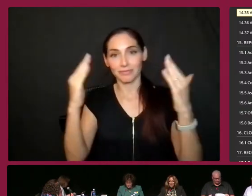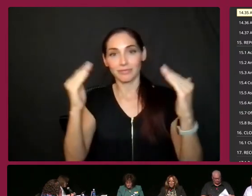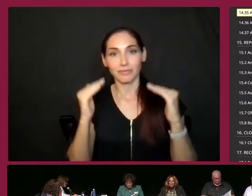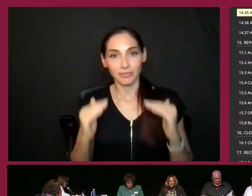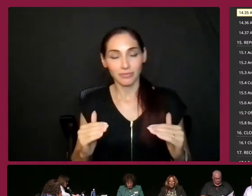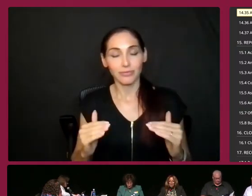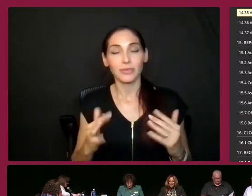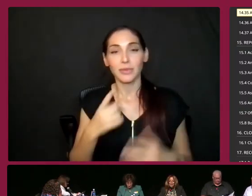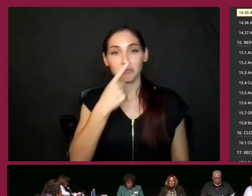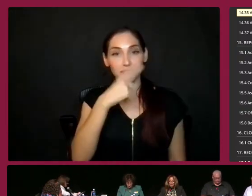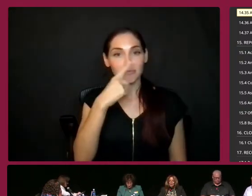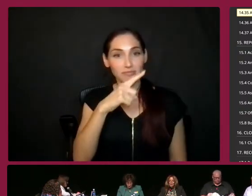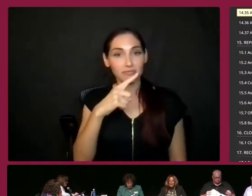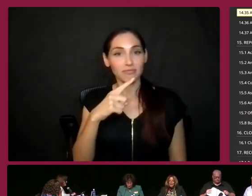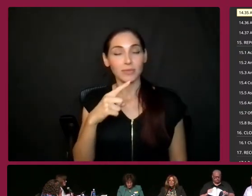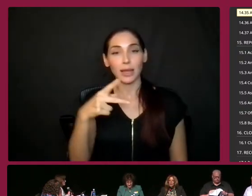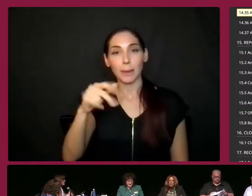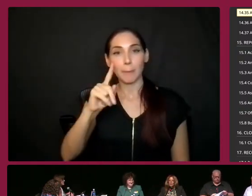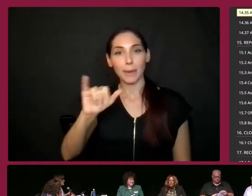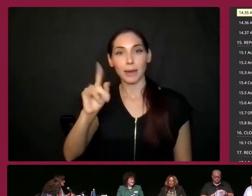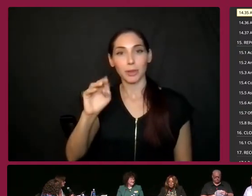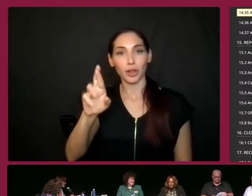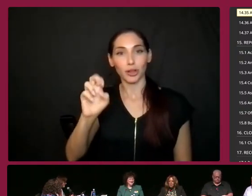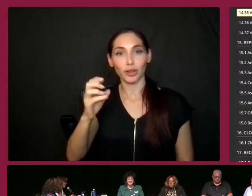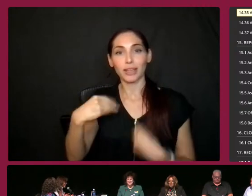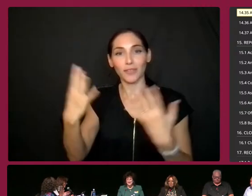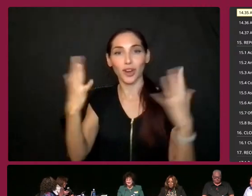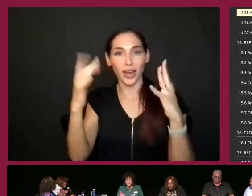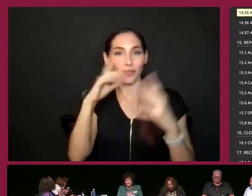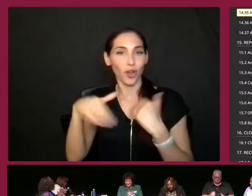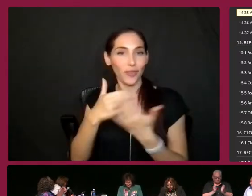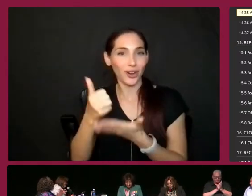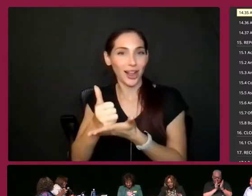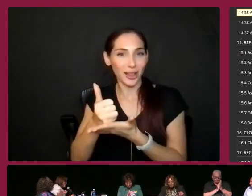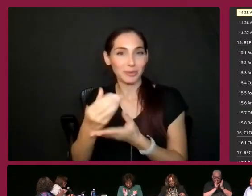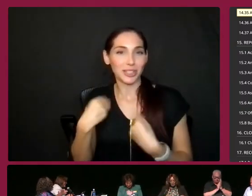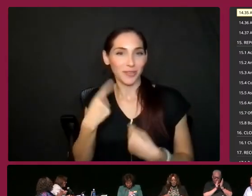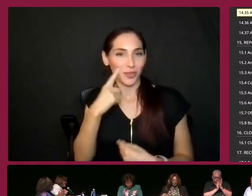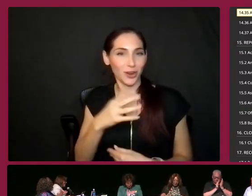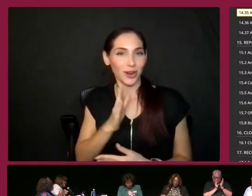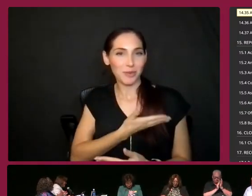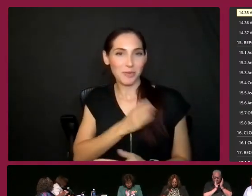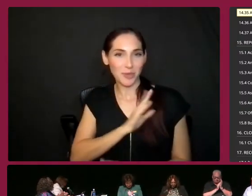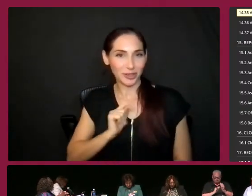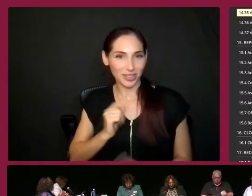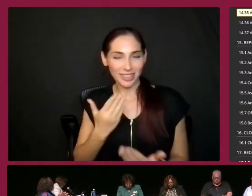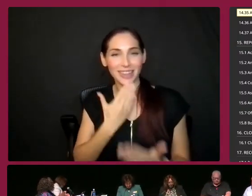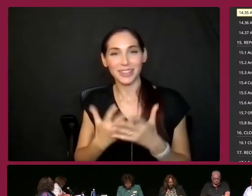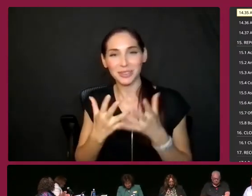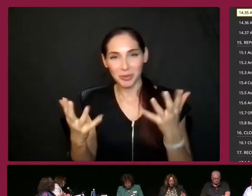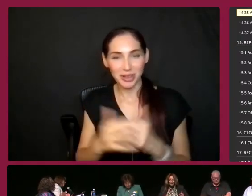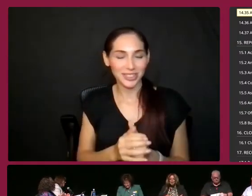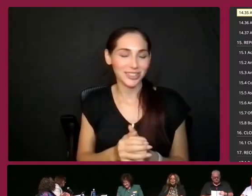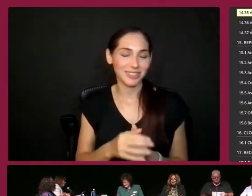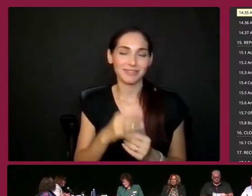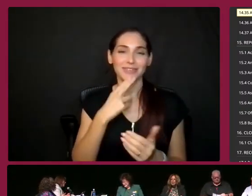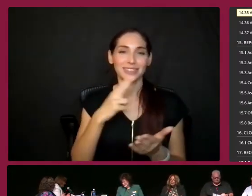Uh, could we give Patty McClure a hand for all of her help she gives to the board? Thank you so much. *clapping*